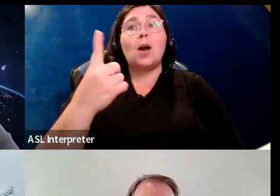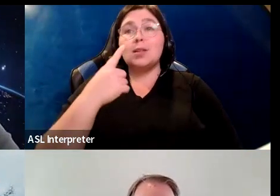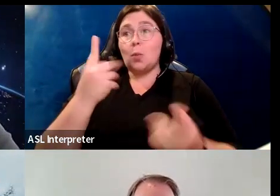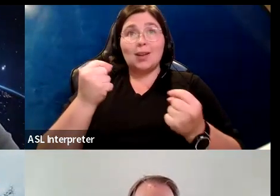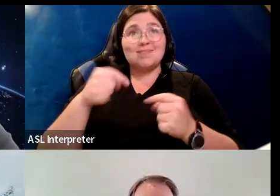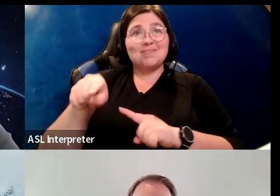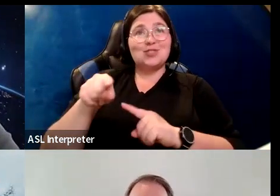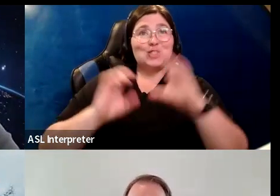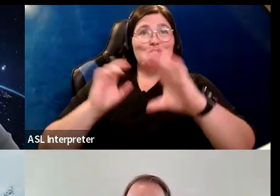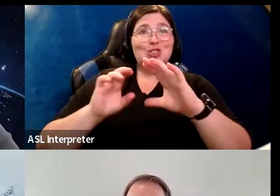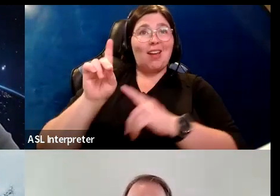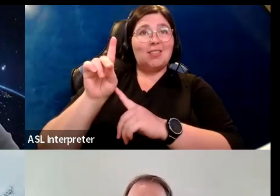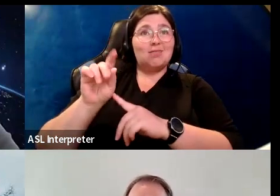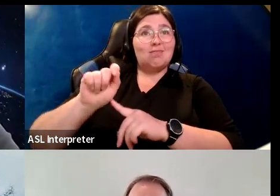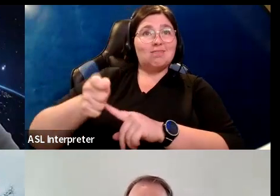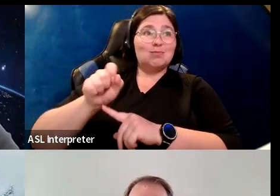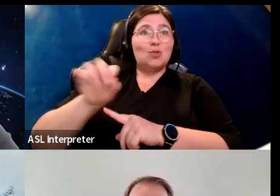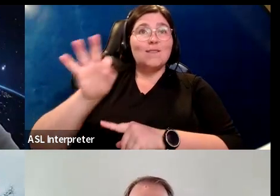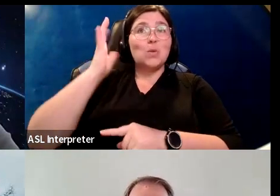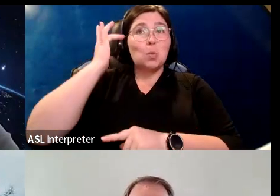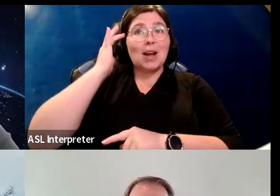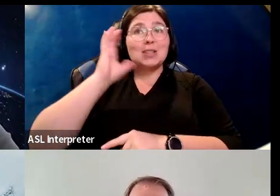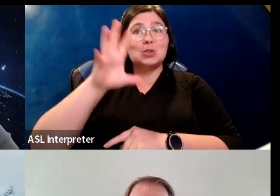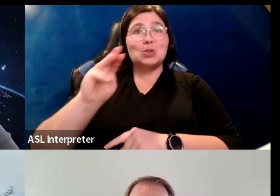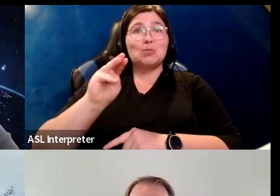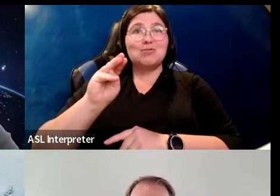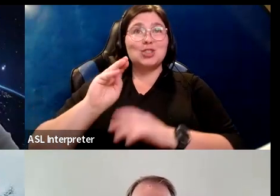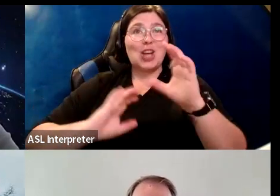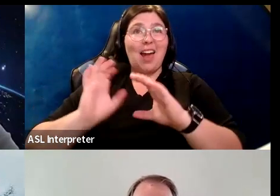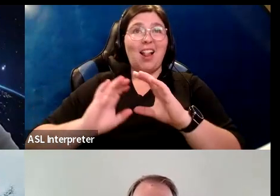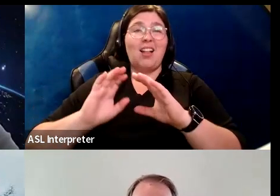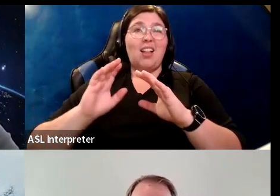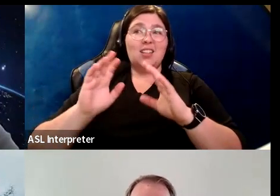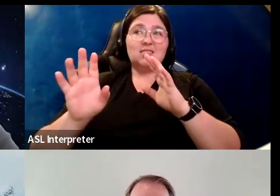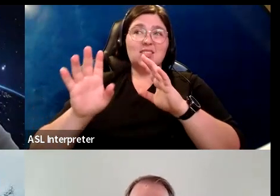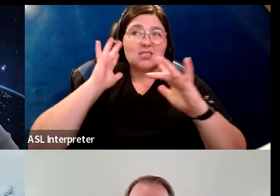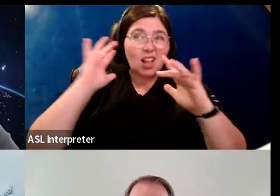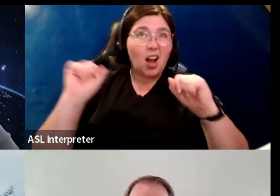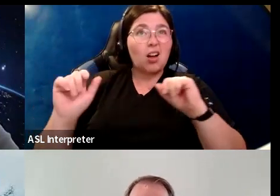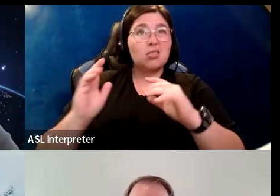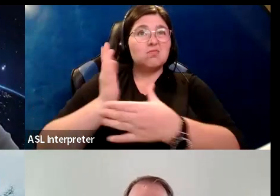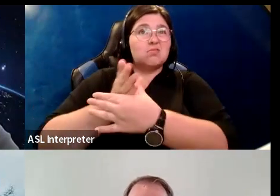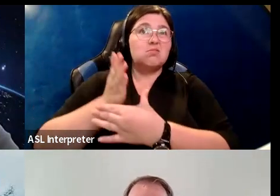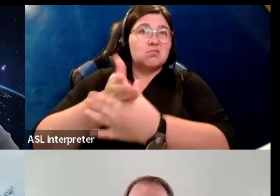and that is because Zoom chat is noisy and disruptive for screen reader users.